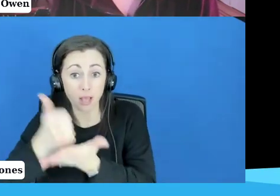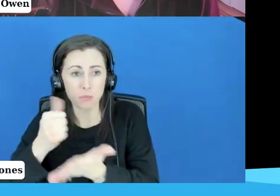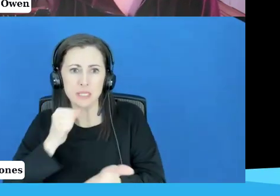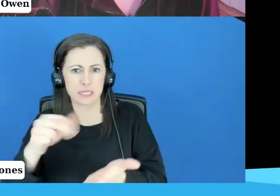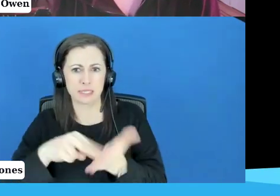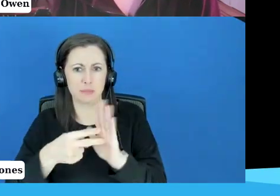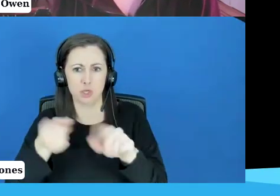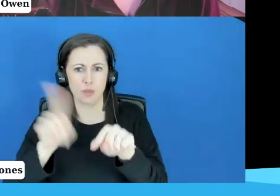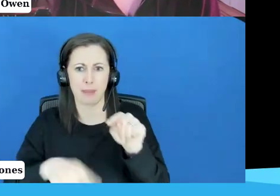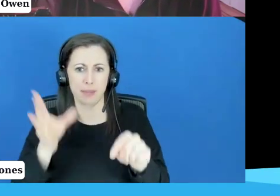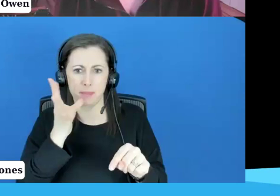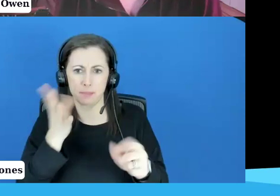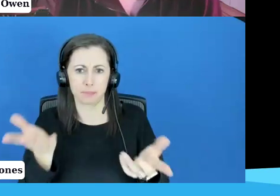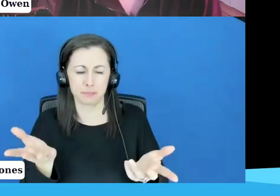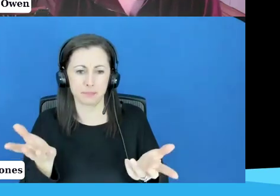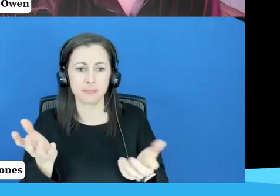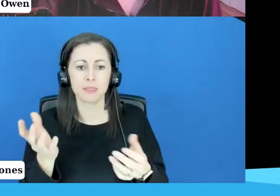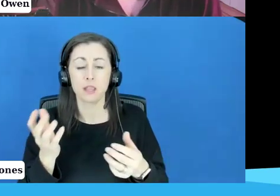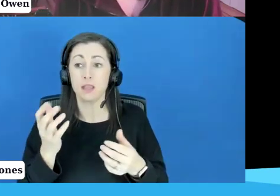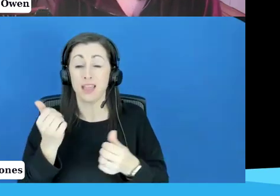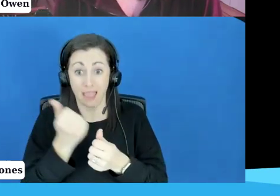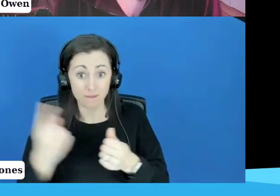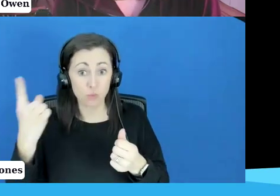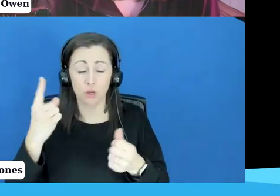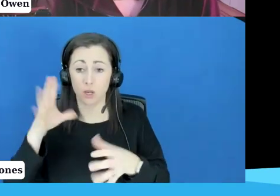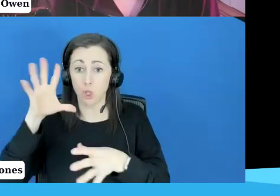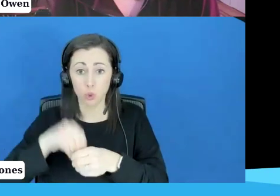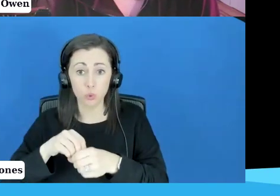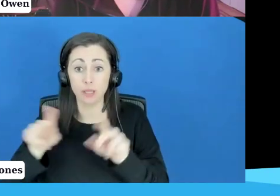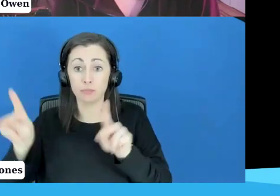We all in our lives, able-bodied people, need help and support.